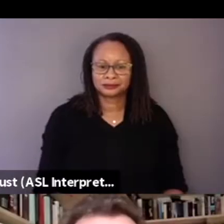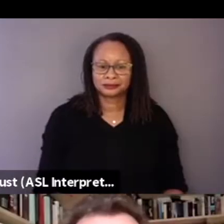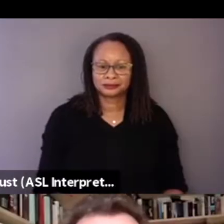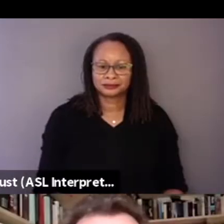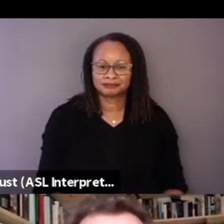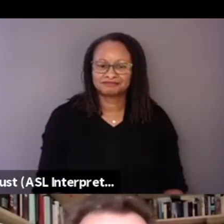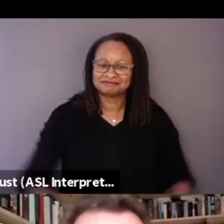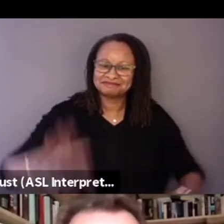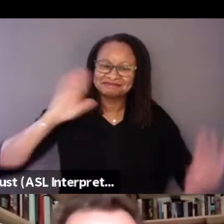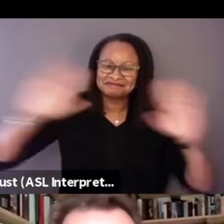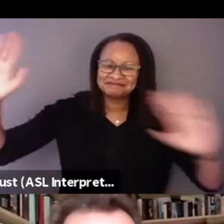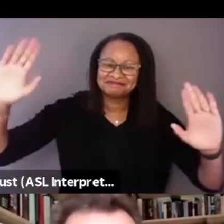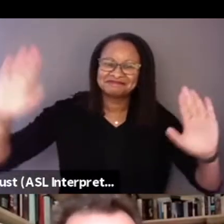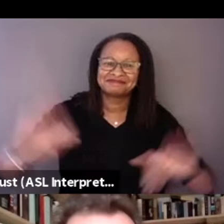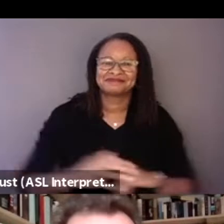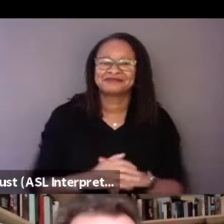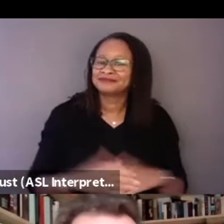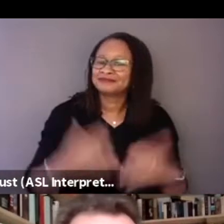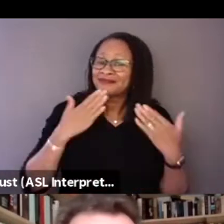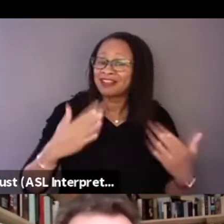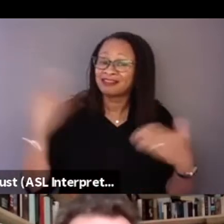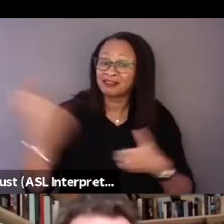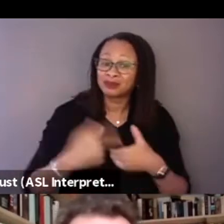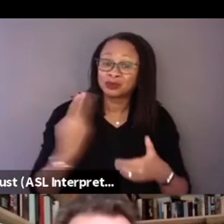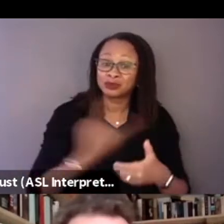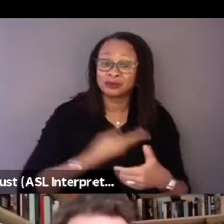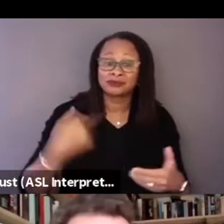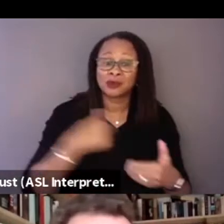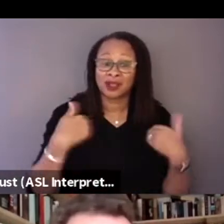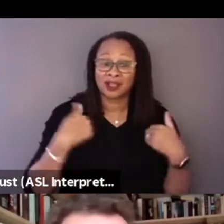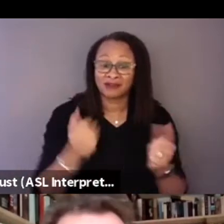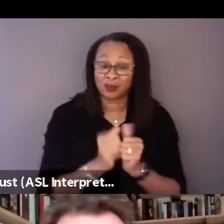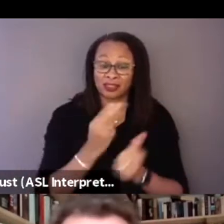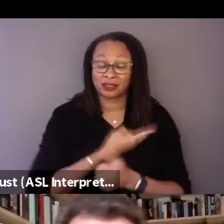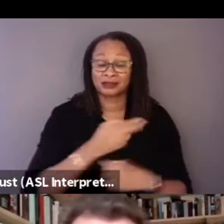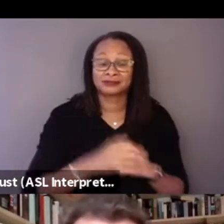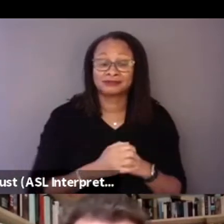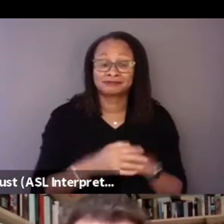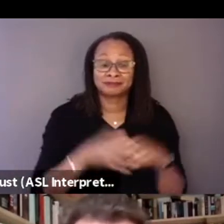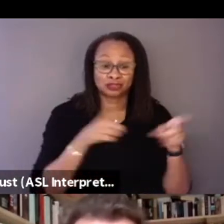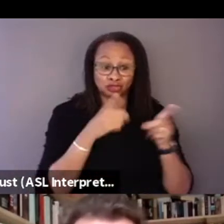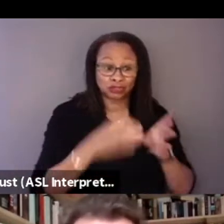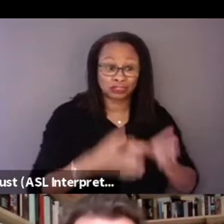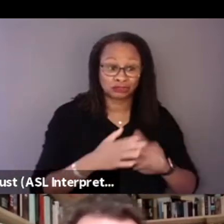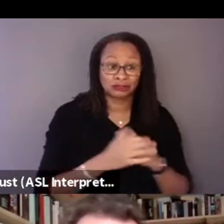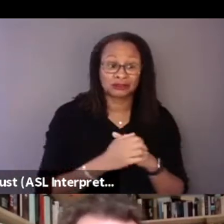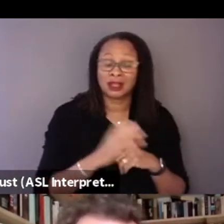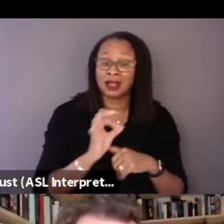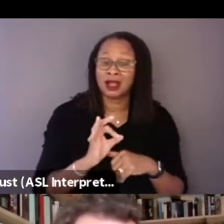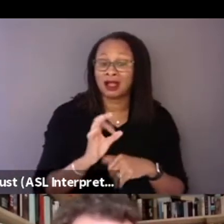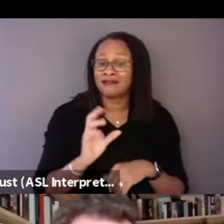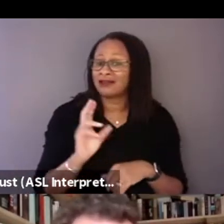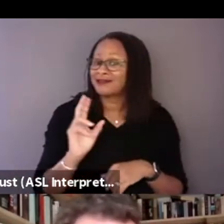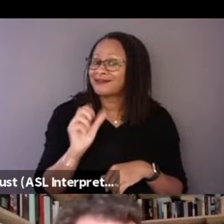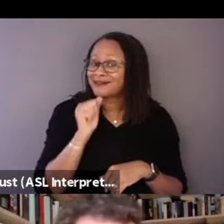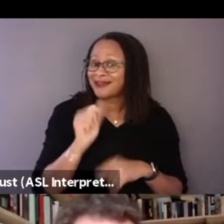Hi, thanks for being here. We have with us, the Director of "Not Going Quietly," Nicholas Bruckman.